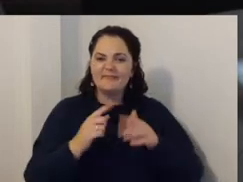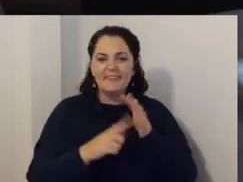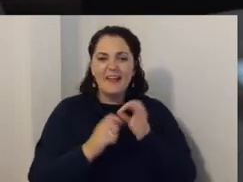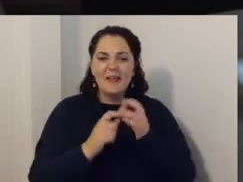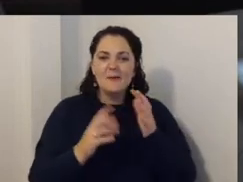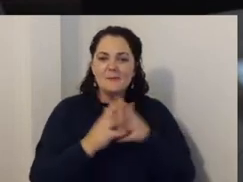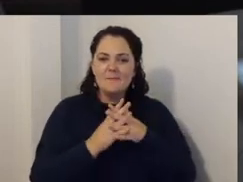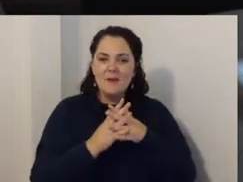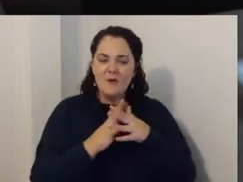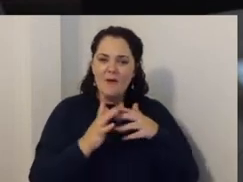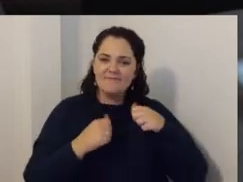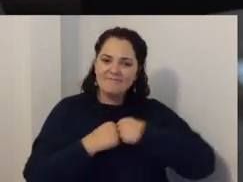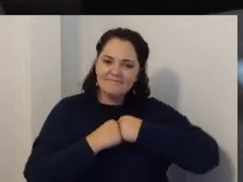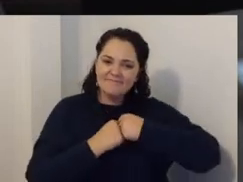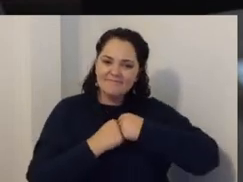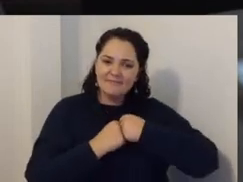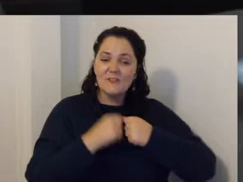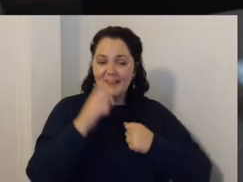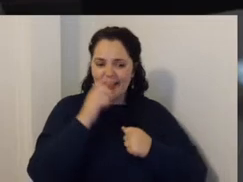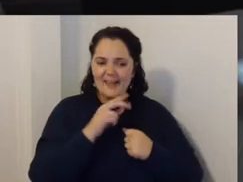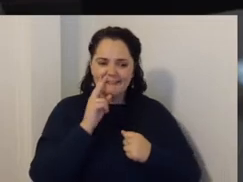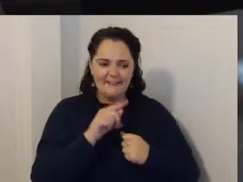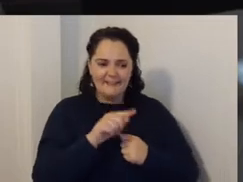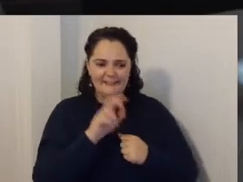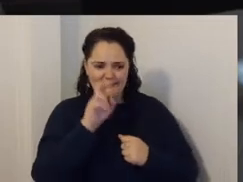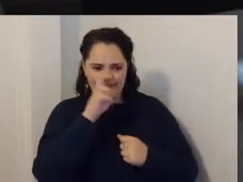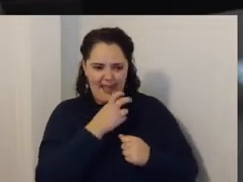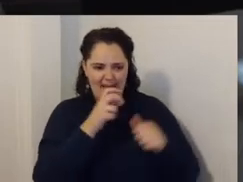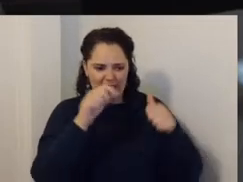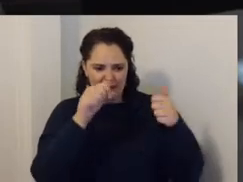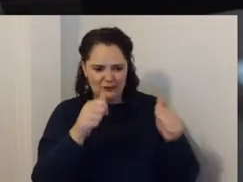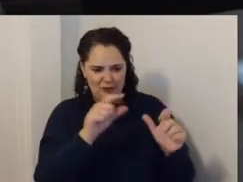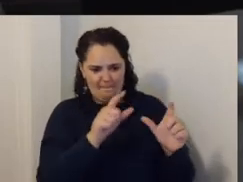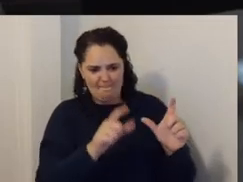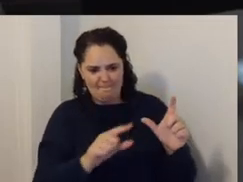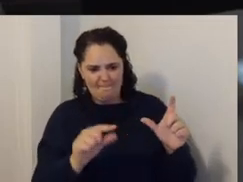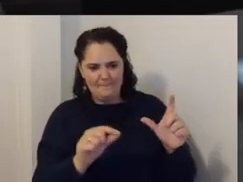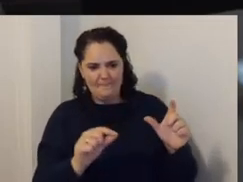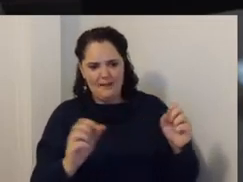you can very clearly describe as a shape, as a dark shape surrounded by light so I'm asking you